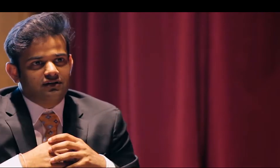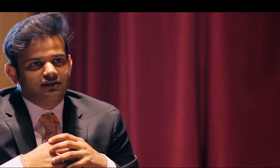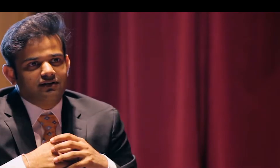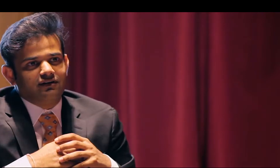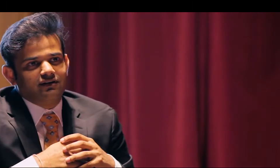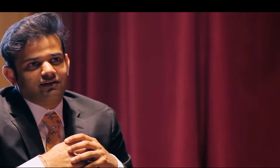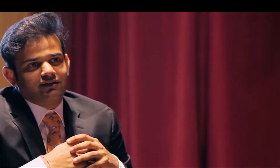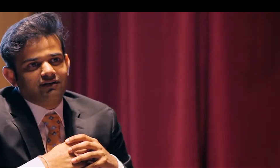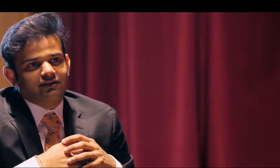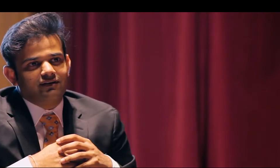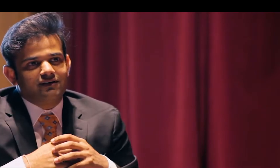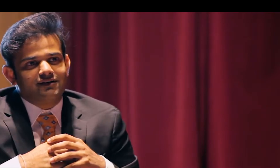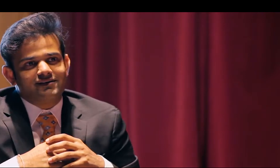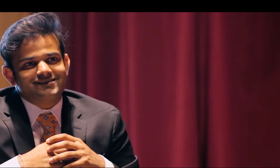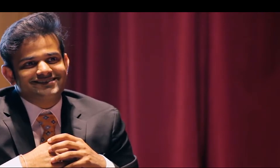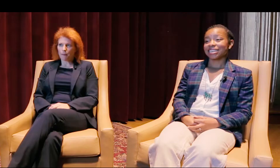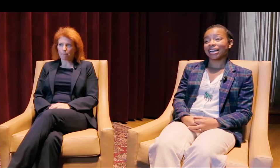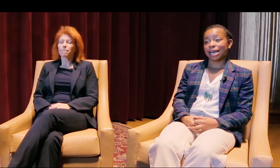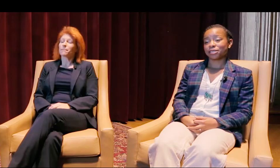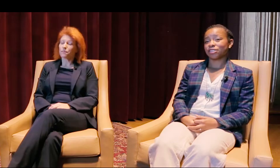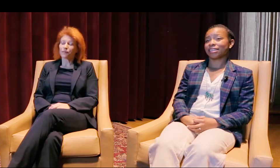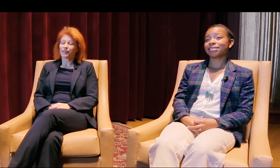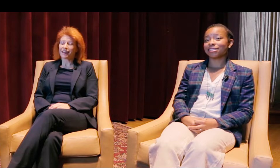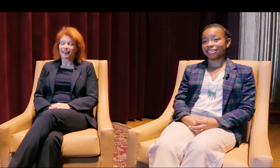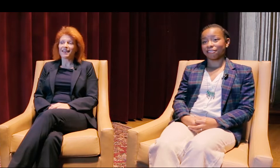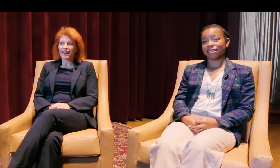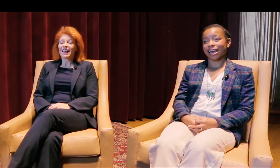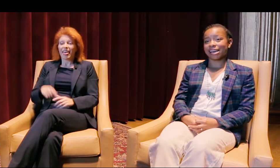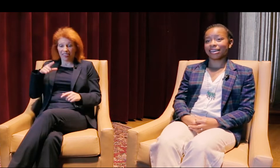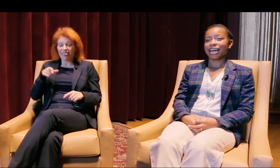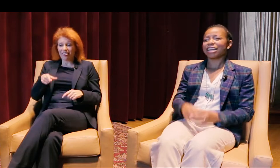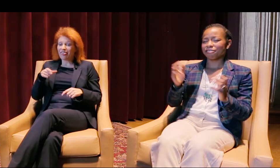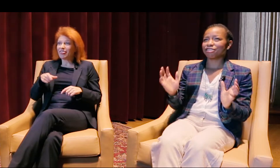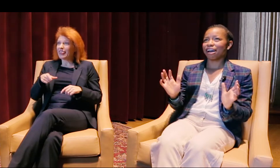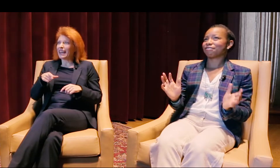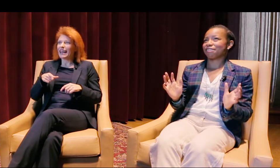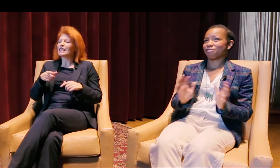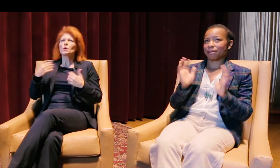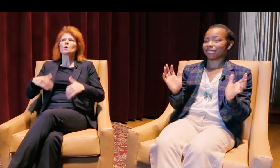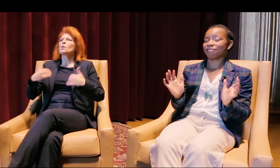as you jump into this endeavor? Yes, absolutely. This is an endeavor that I never thought for myself